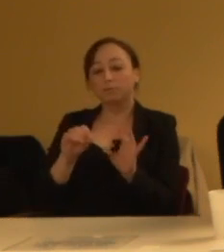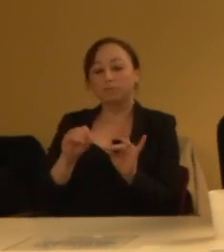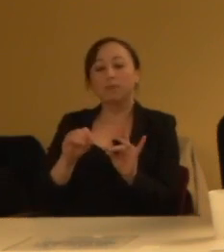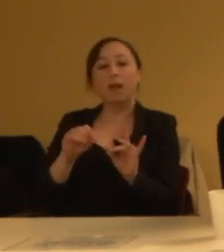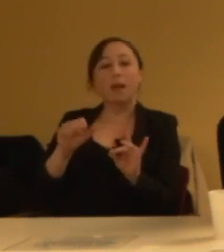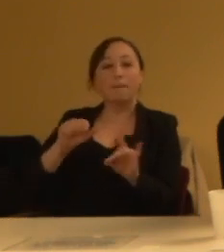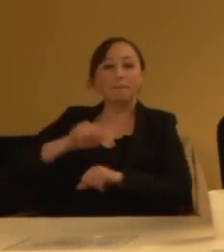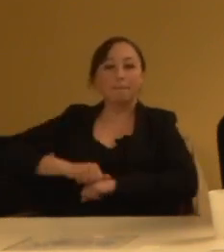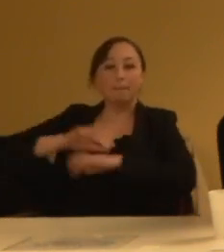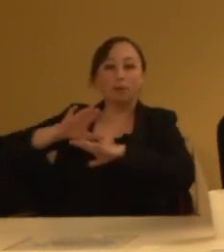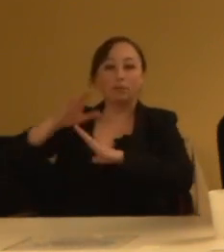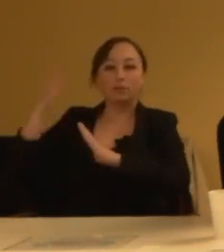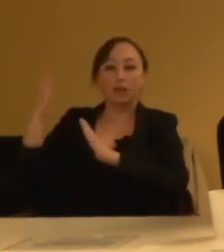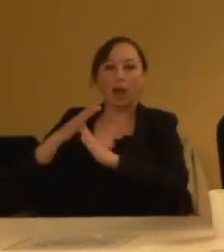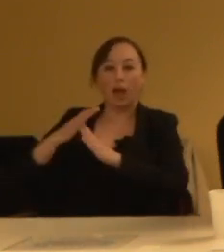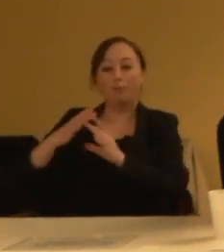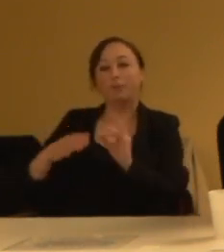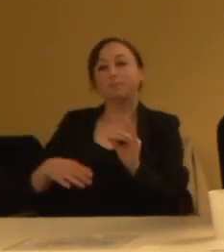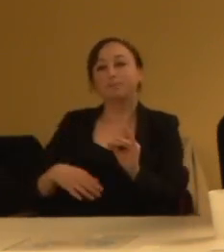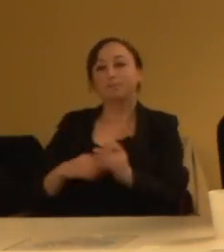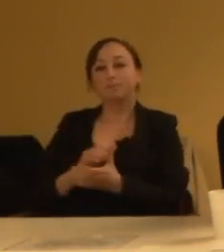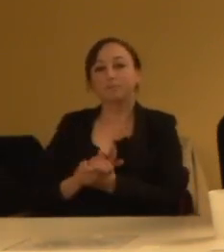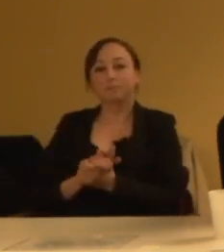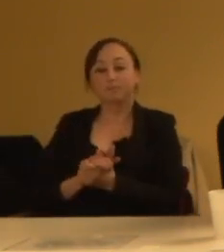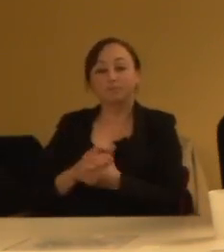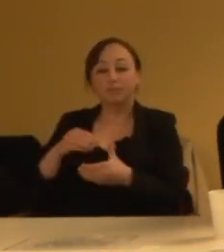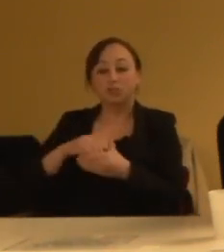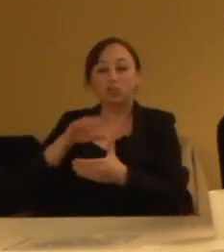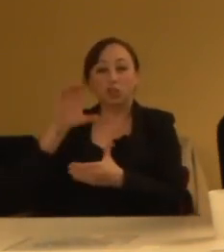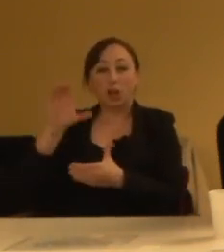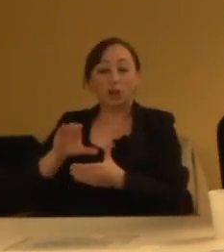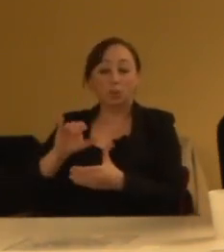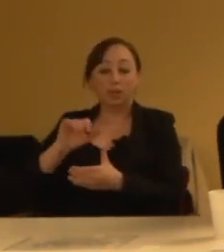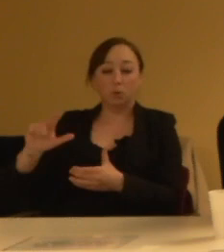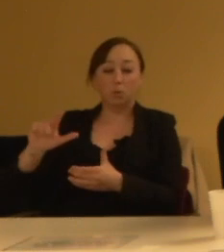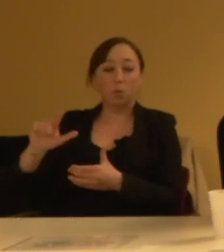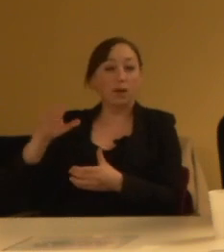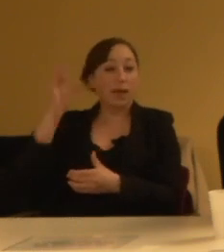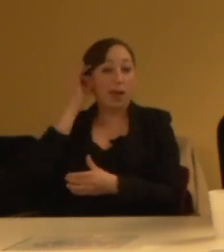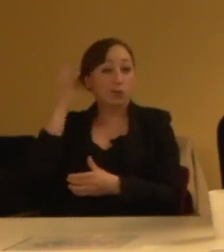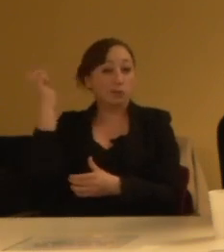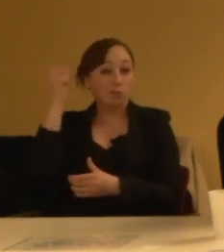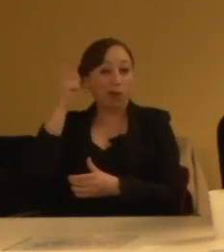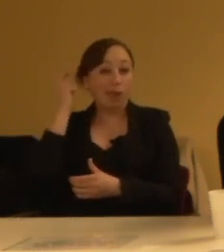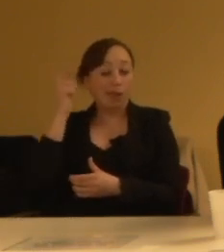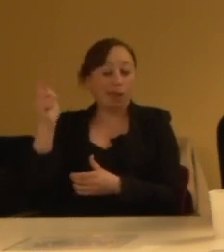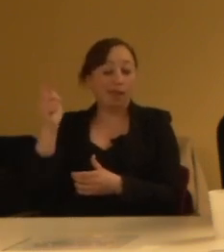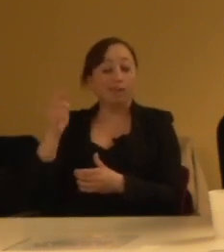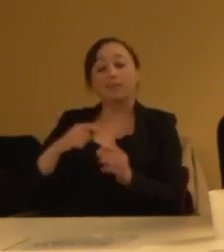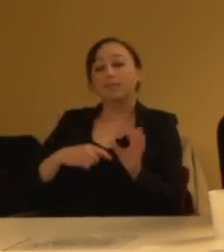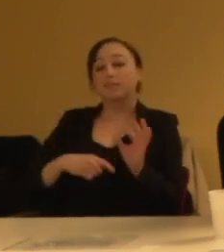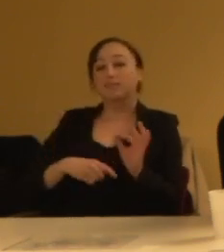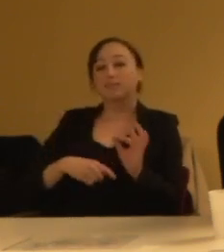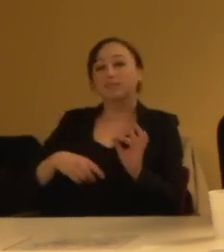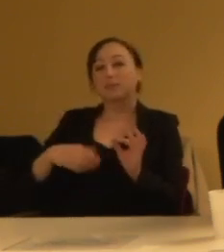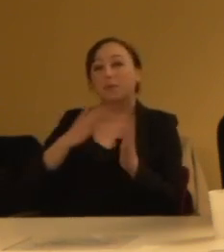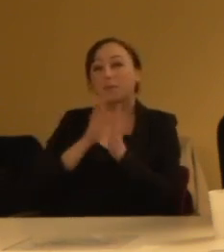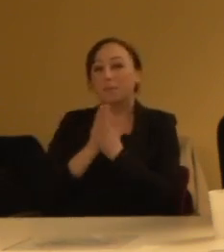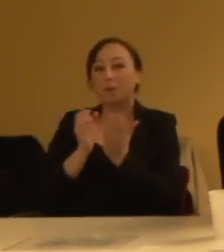and Porgy and Bess at the Court Theater in Chicago, Illinois. Hairspray, the Book of Will, Shakespeare in Love,